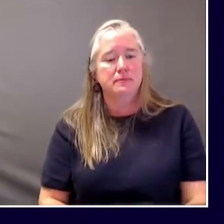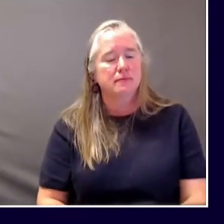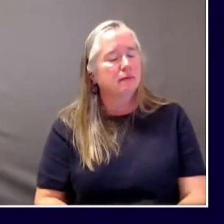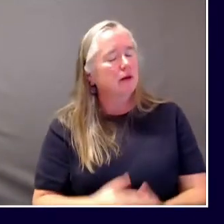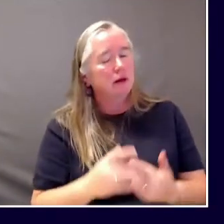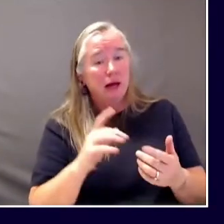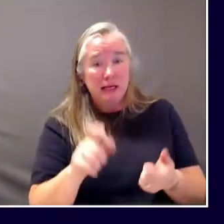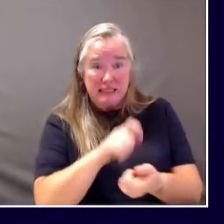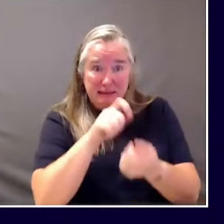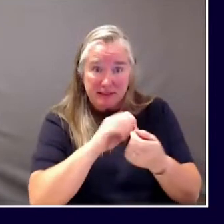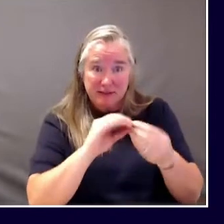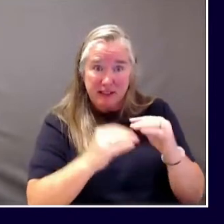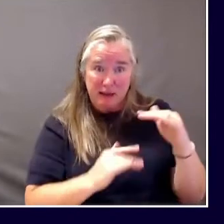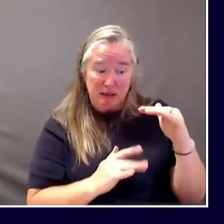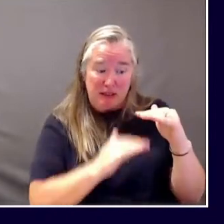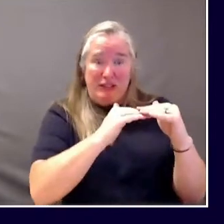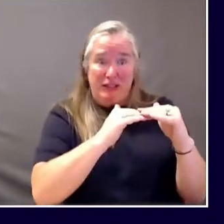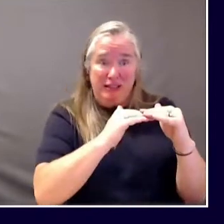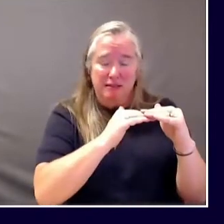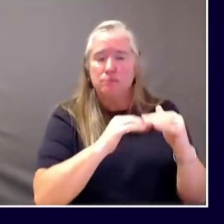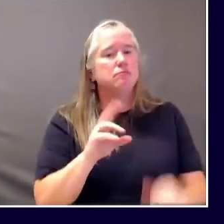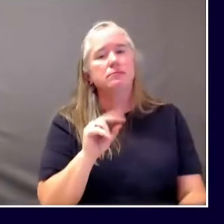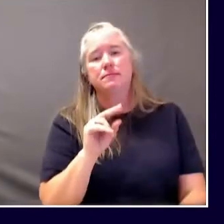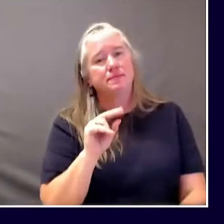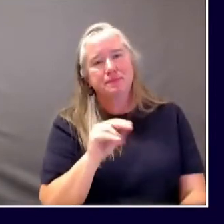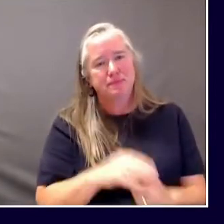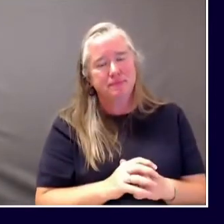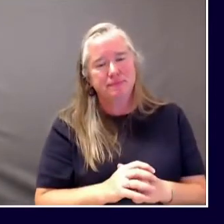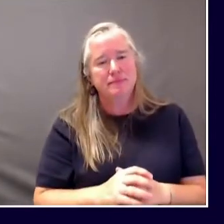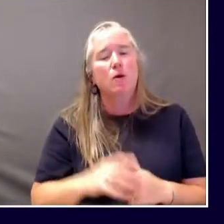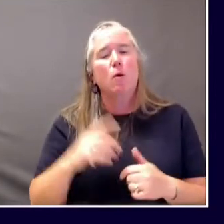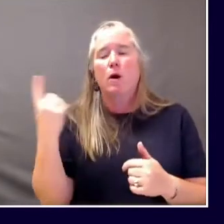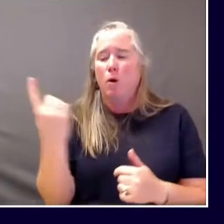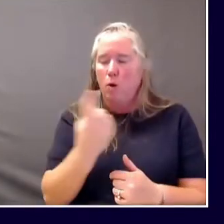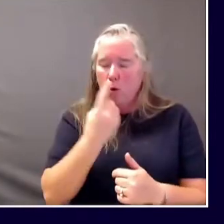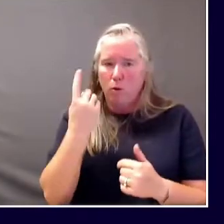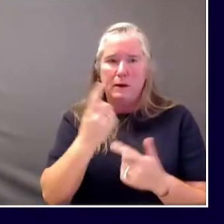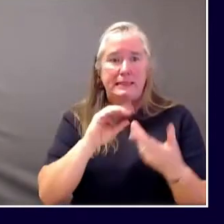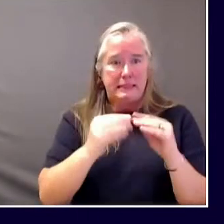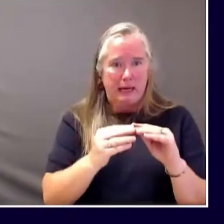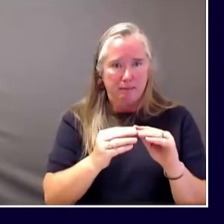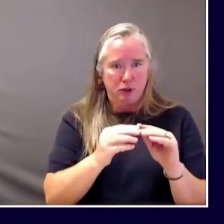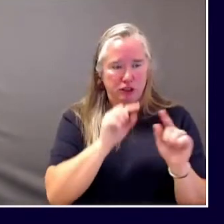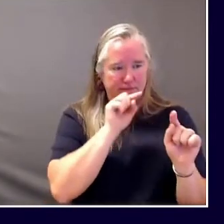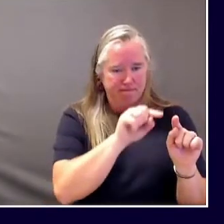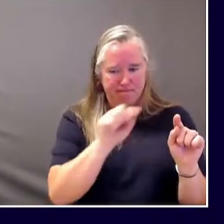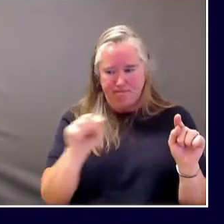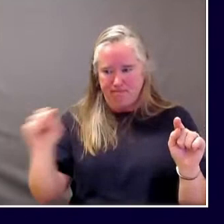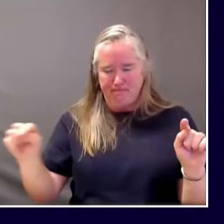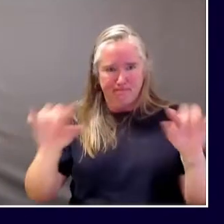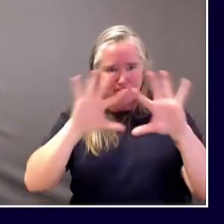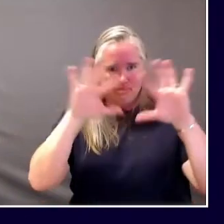but we look at all the data all the metrics you know